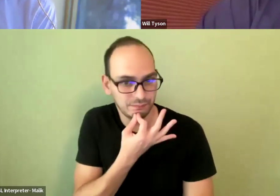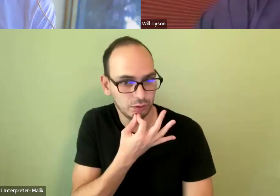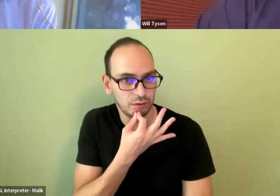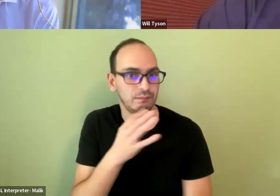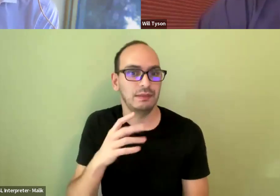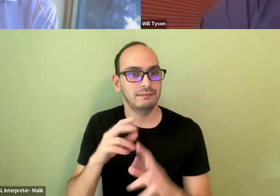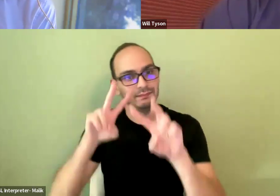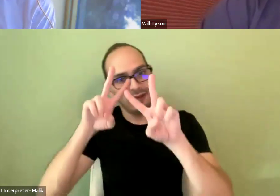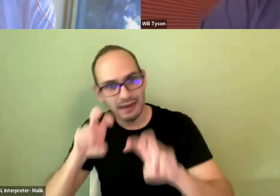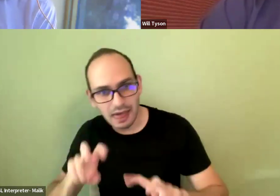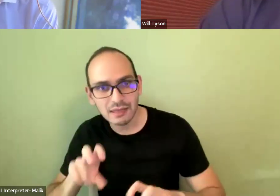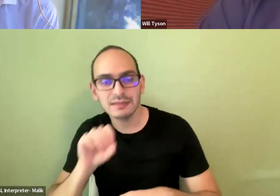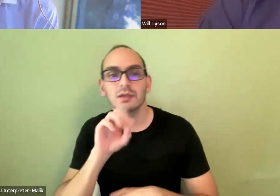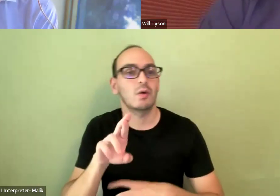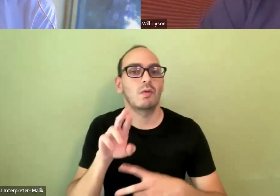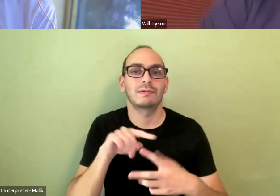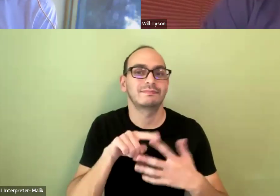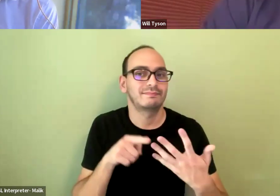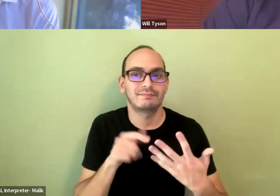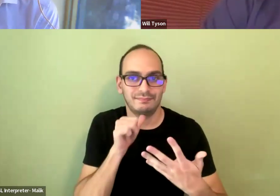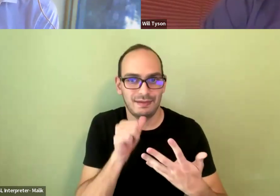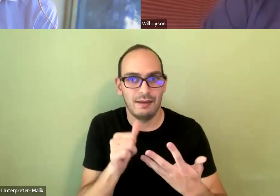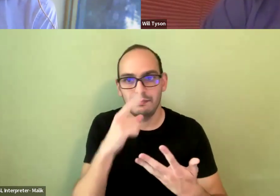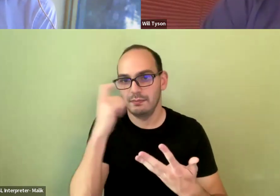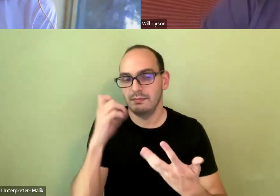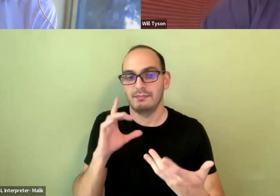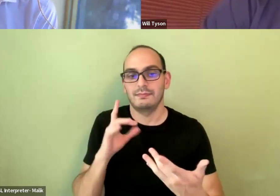Or an expert in quantitative analysis. But because I am willing